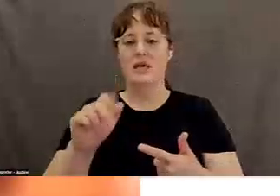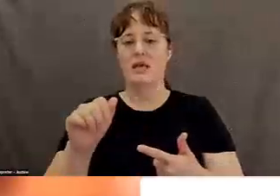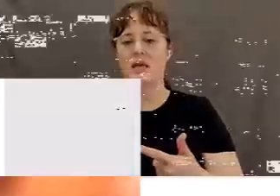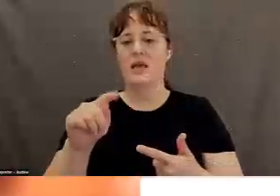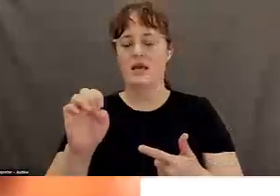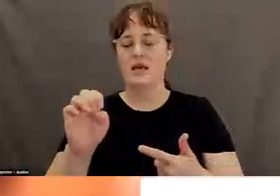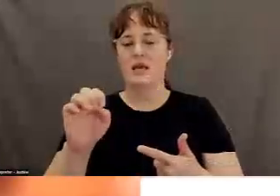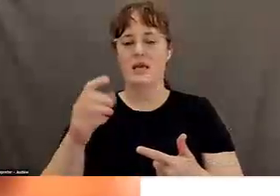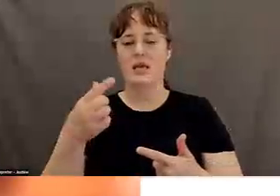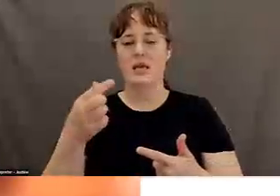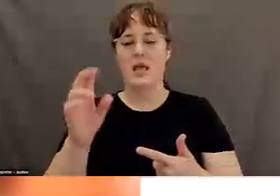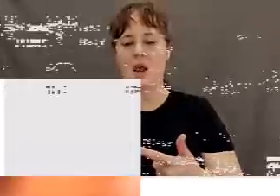Boardroom: Please come forward.